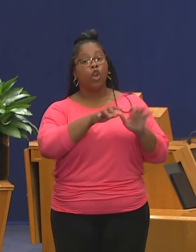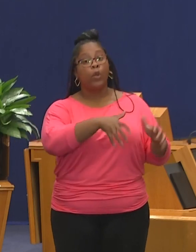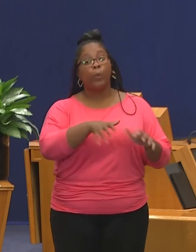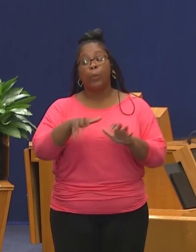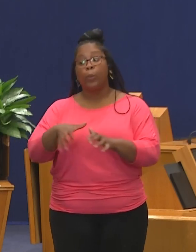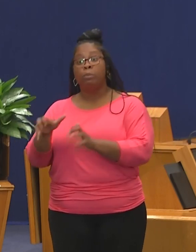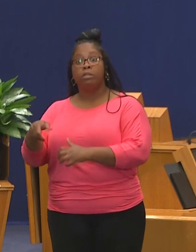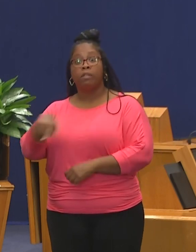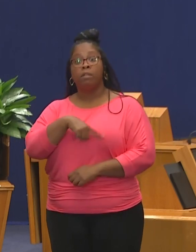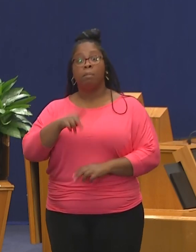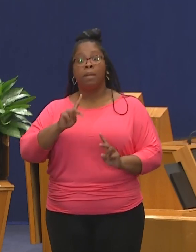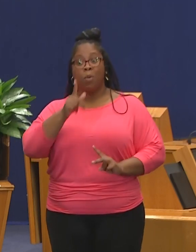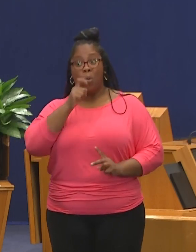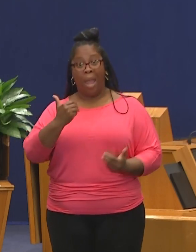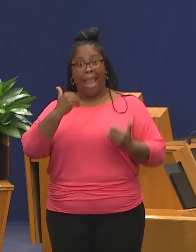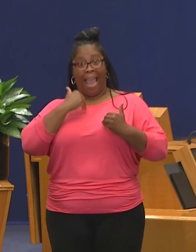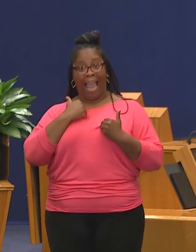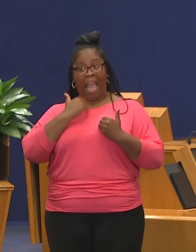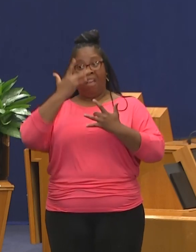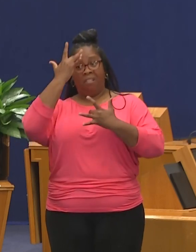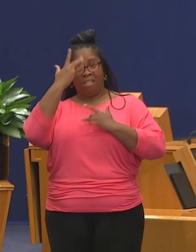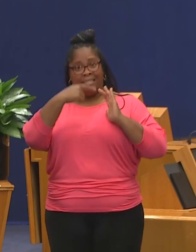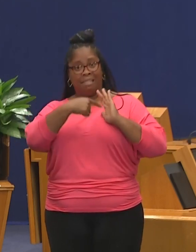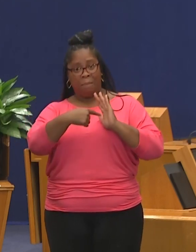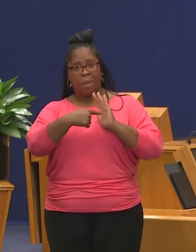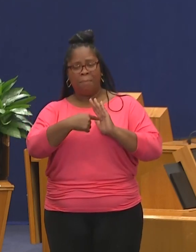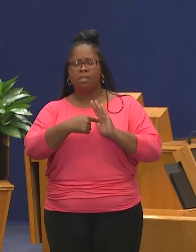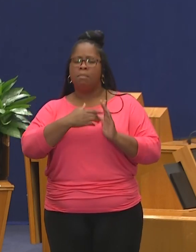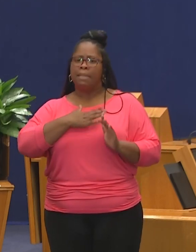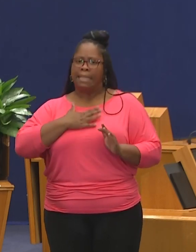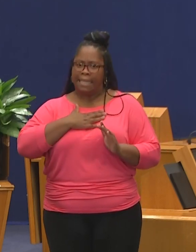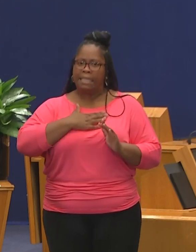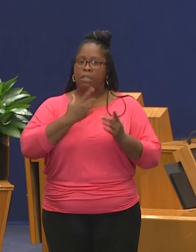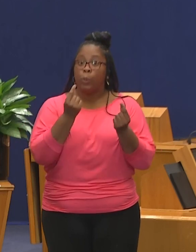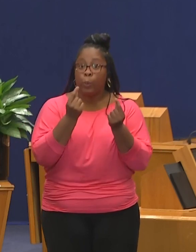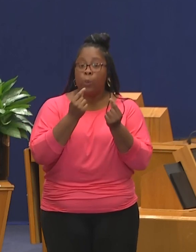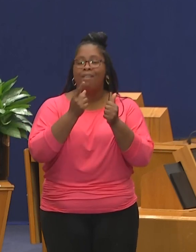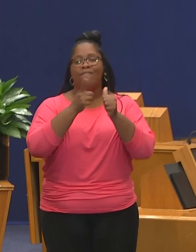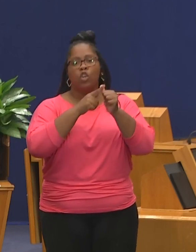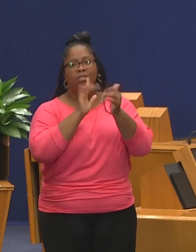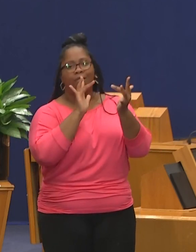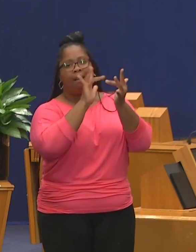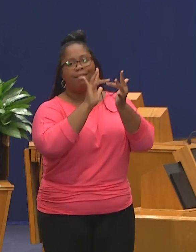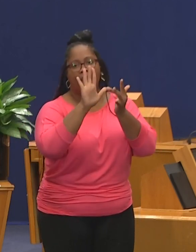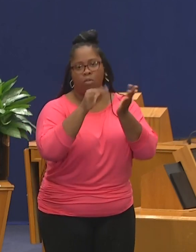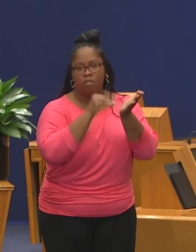AND CERTAIN GROUPS OF PEOPLE WHO ARE SYMPTOMATIC, WE ASK THAT YOU